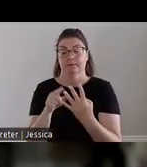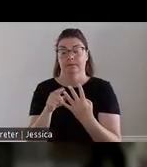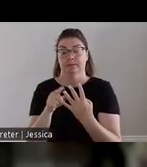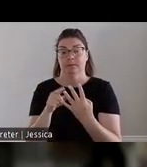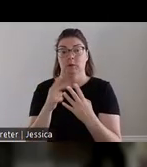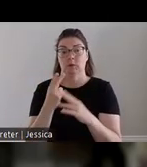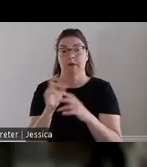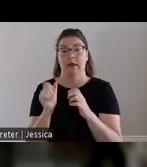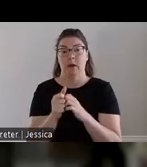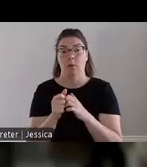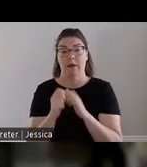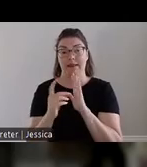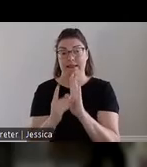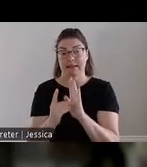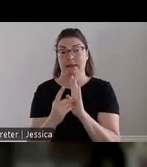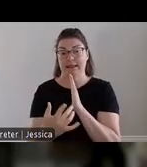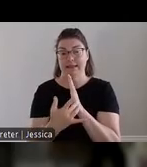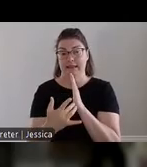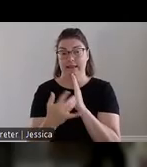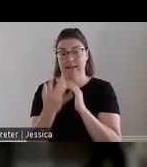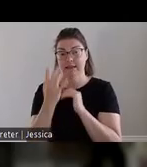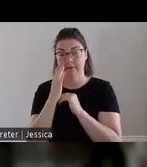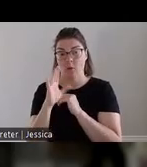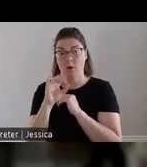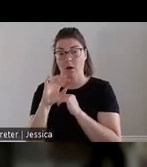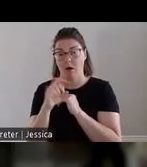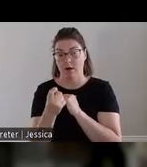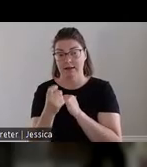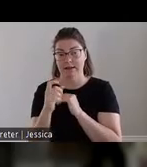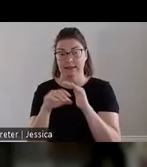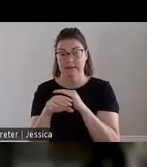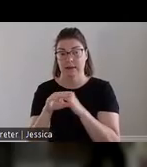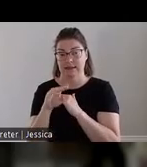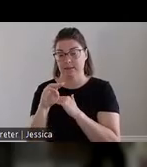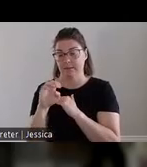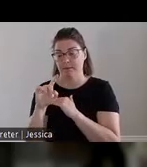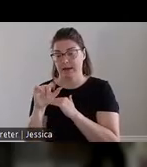with the display techniques for ONIX accessibility metadata, all of which informs